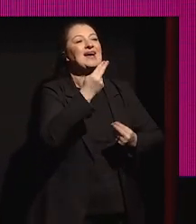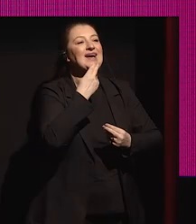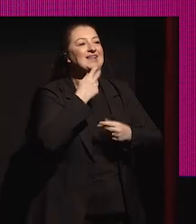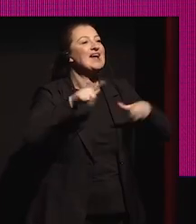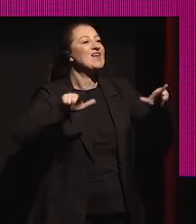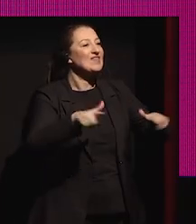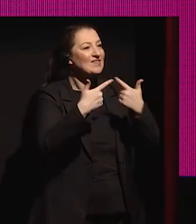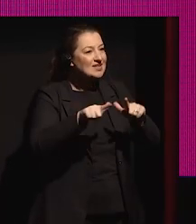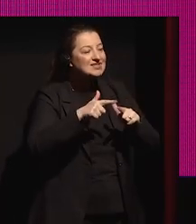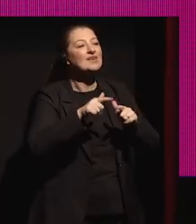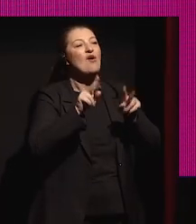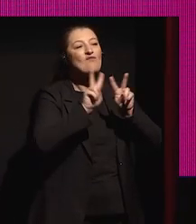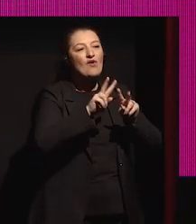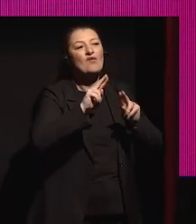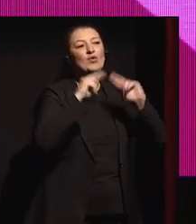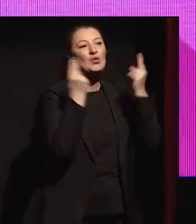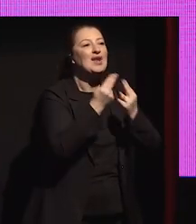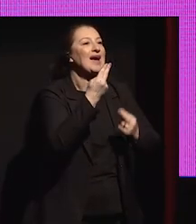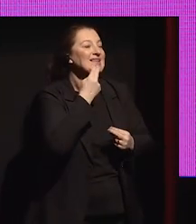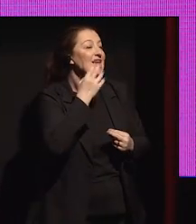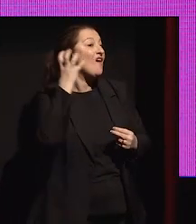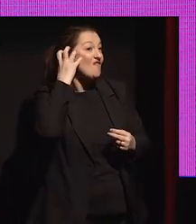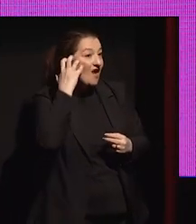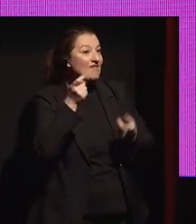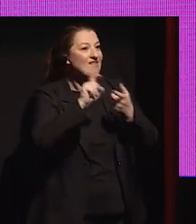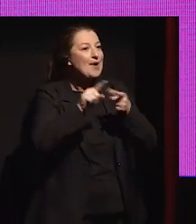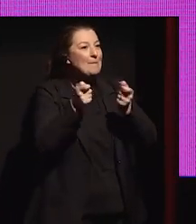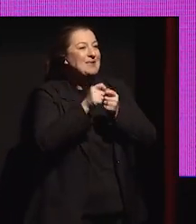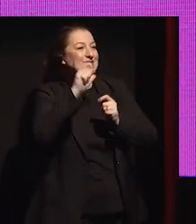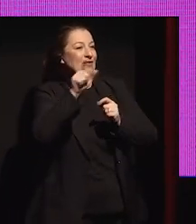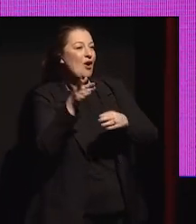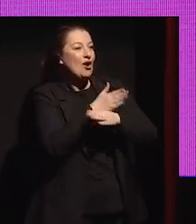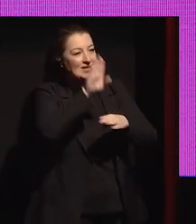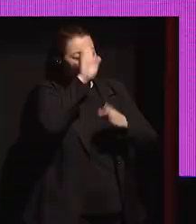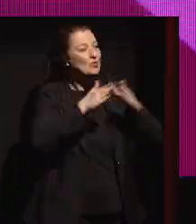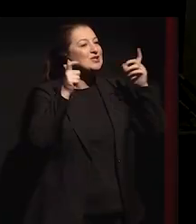will be held in partnership with the WOW Foundation and the British Council and with the support of the Istanbul Metropolitan Municipality (IMM).